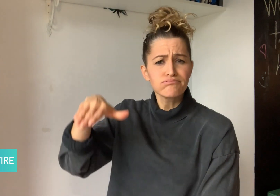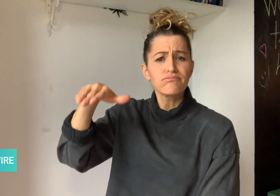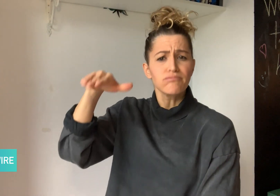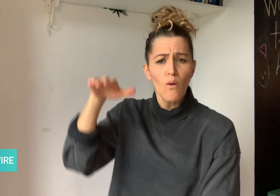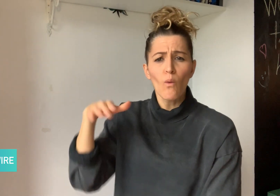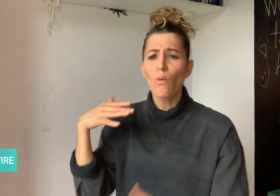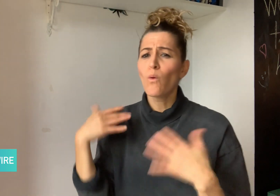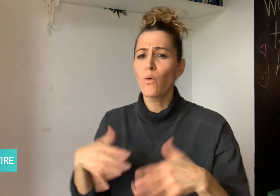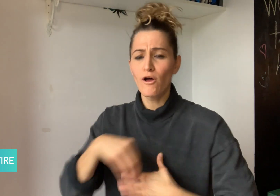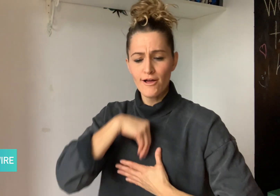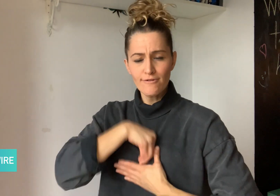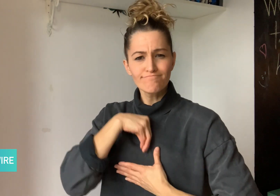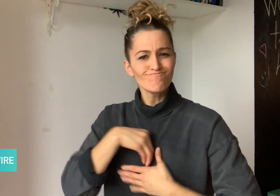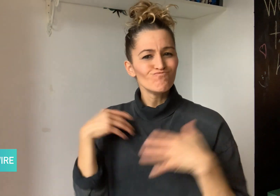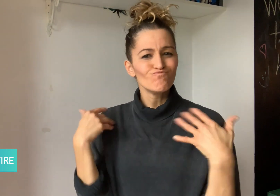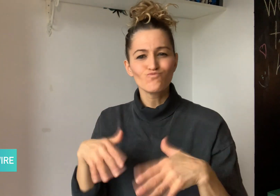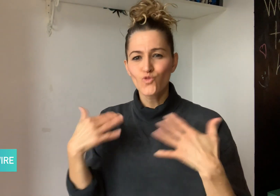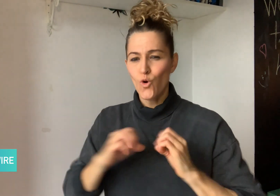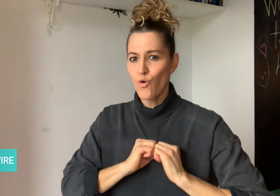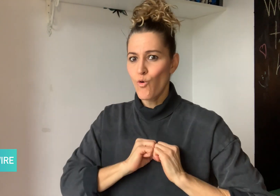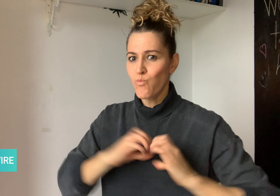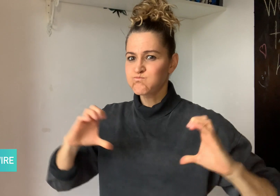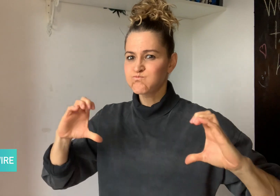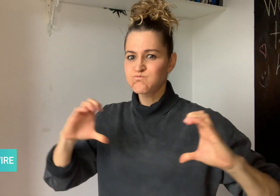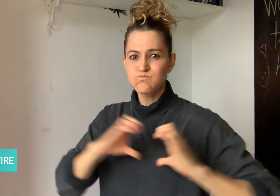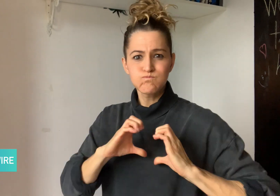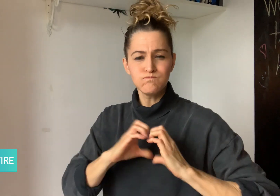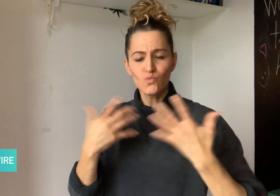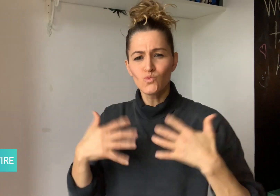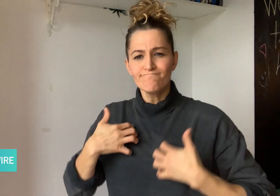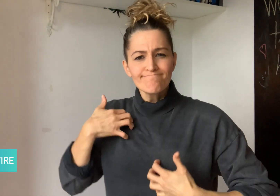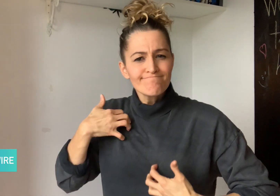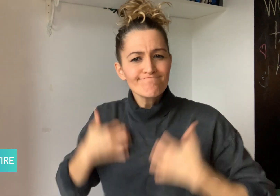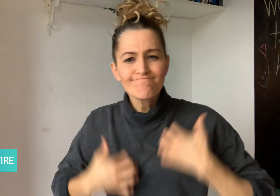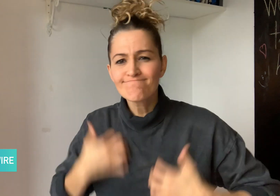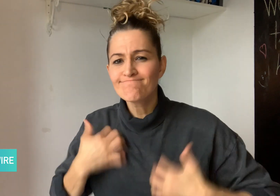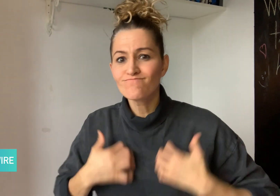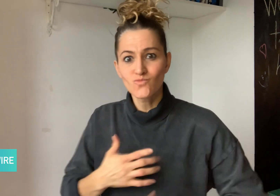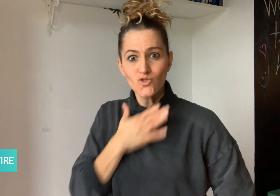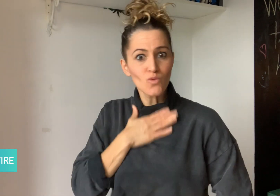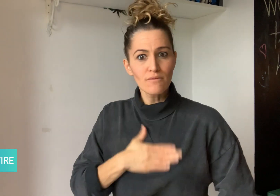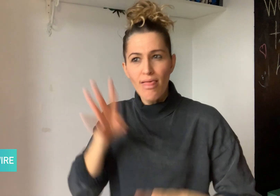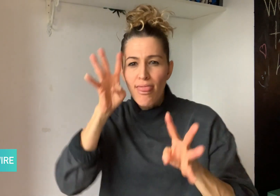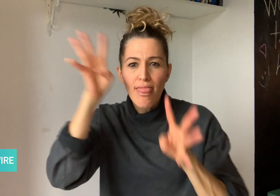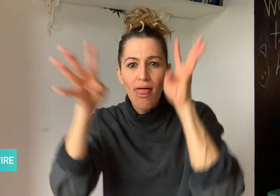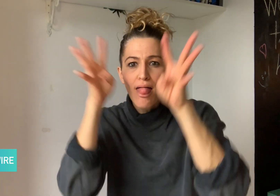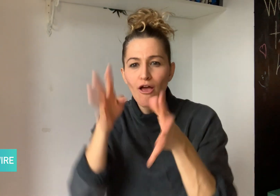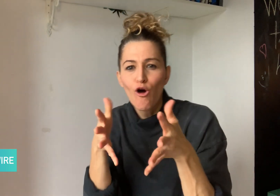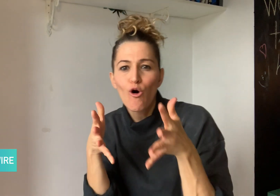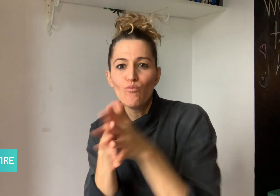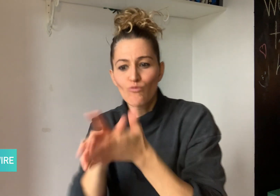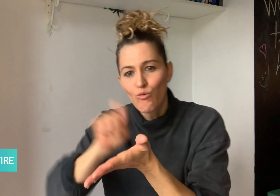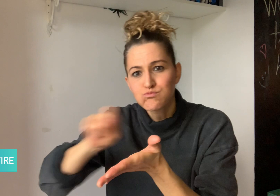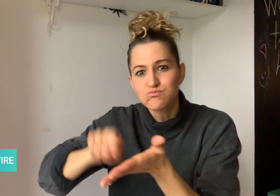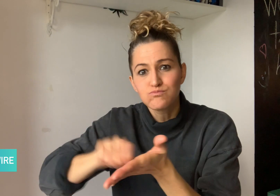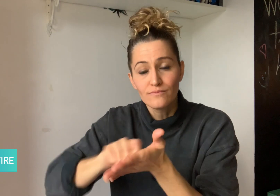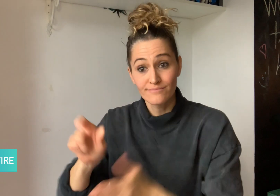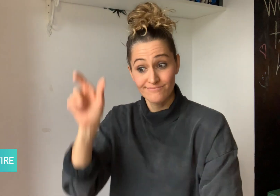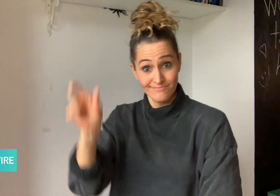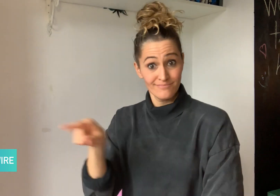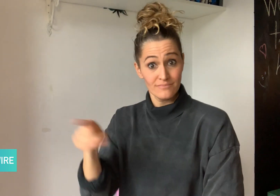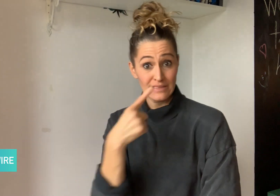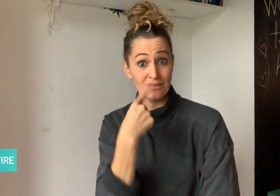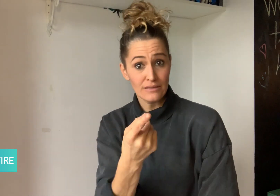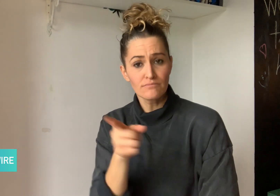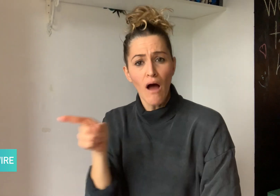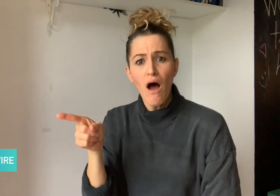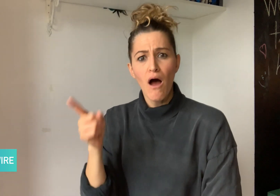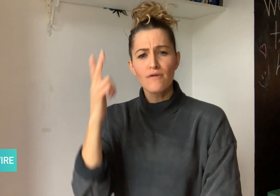a lot of ambition to create stories. She said she “started writing